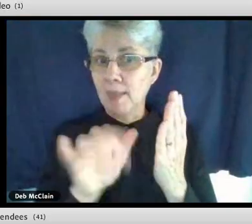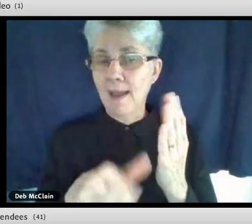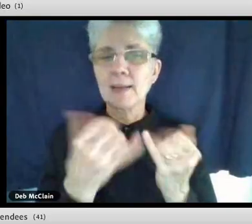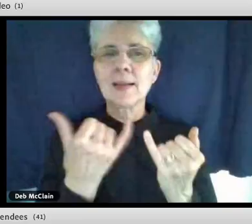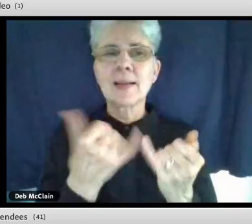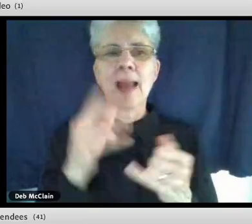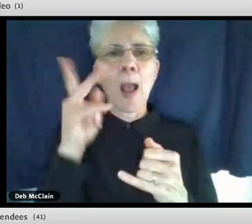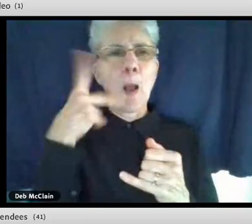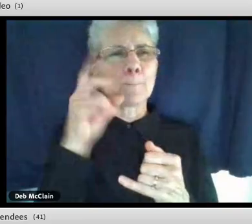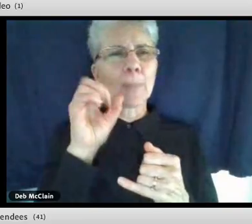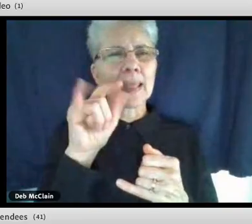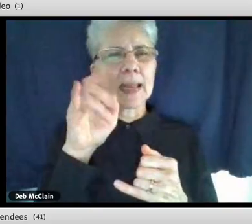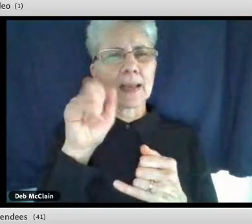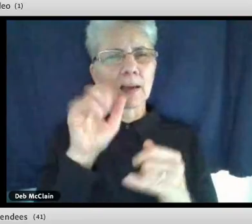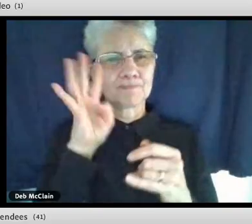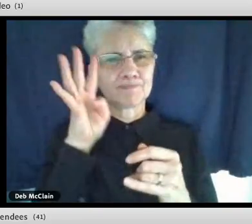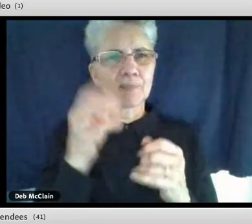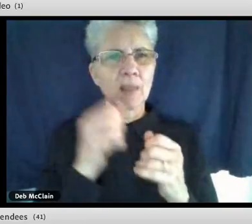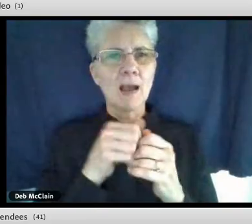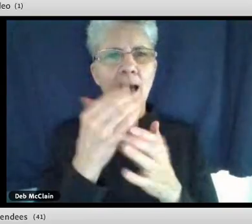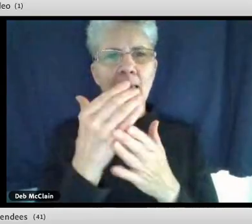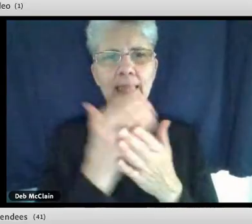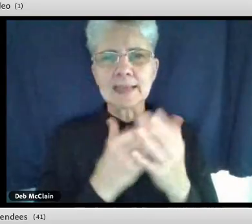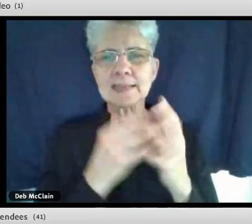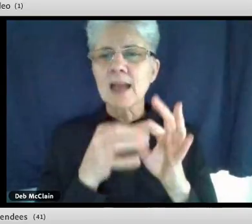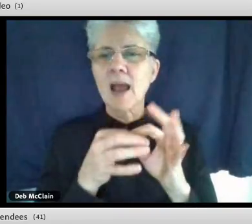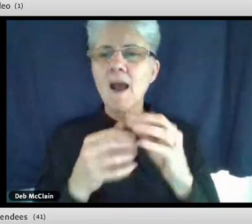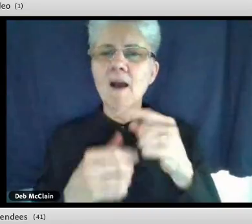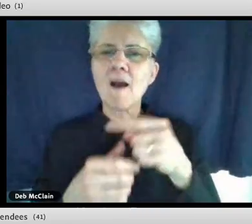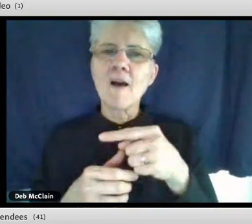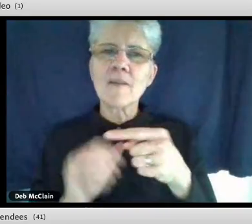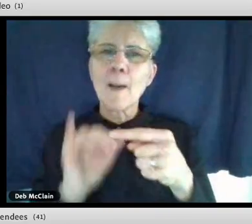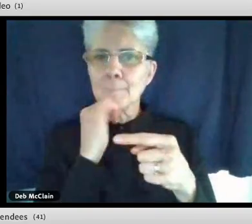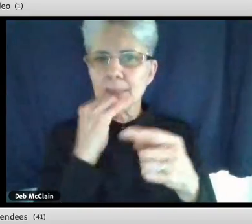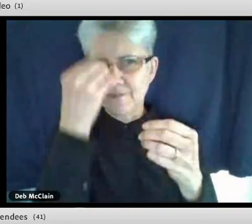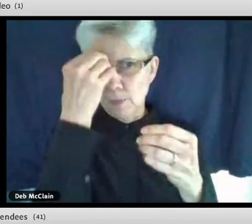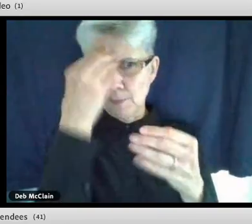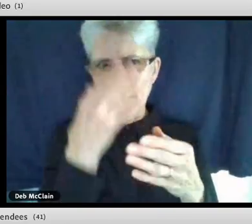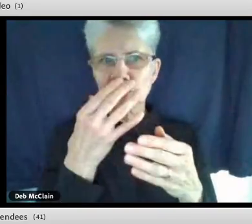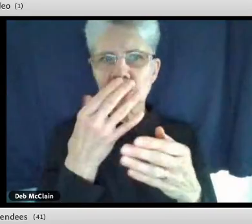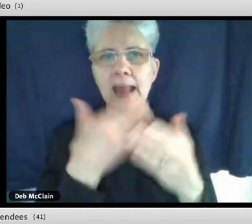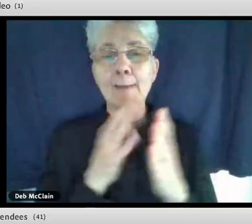It's a very helpful handbook. Now PolitiFact also came up with this list of...